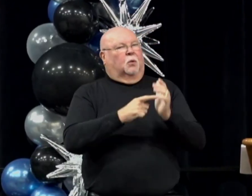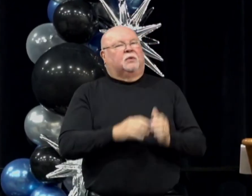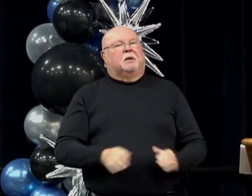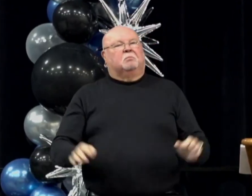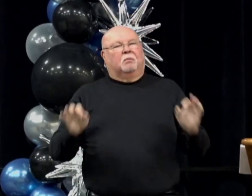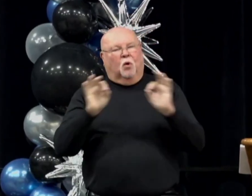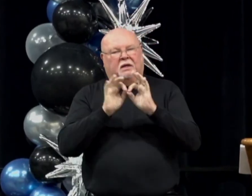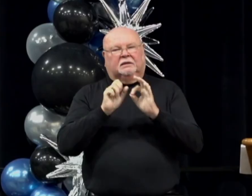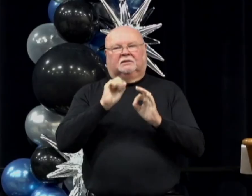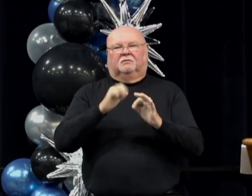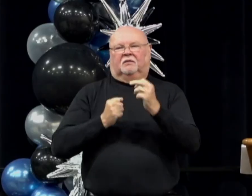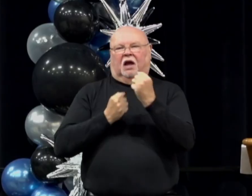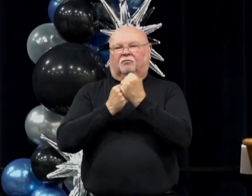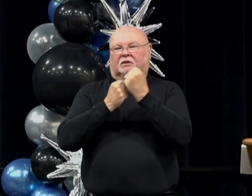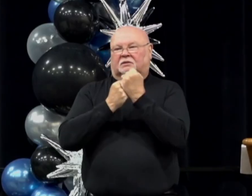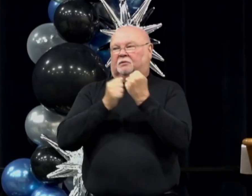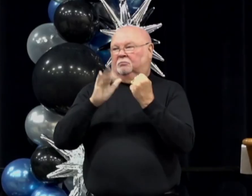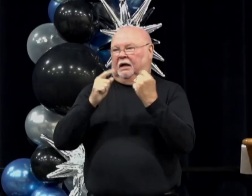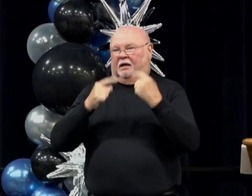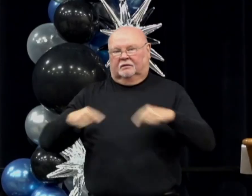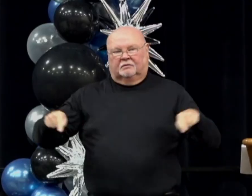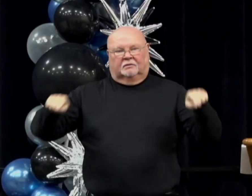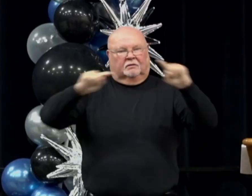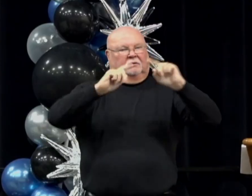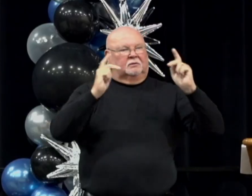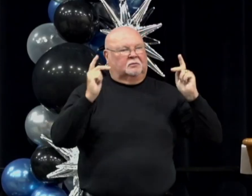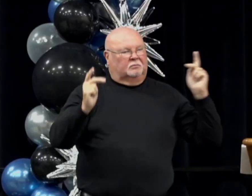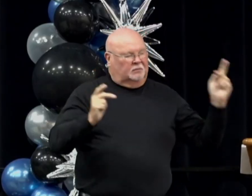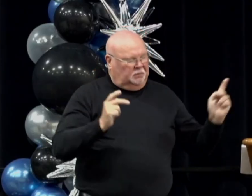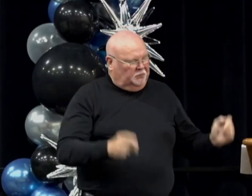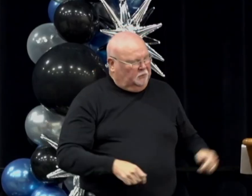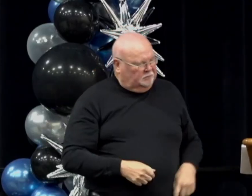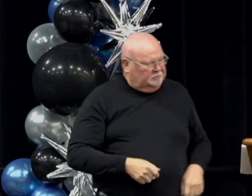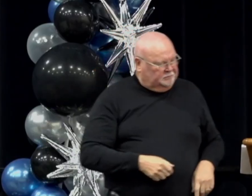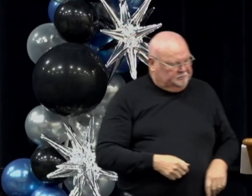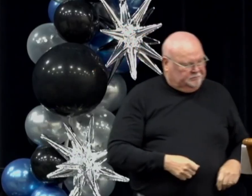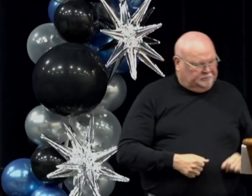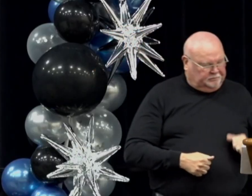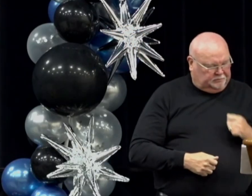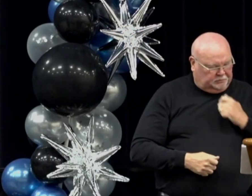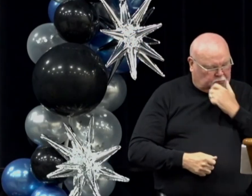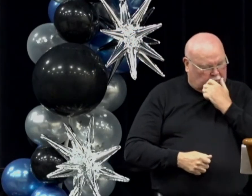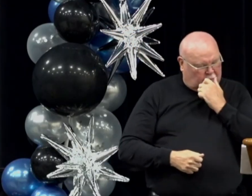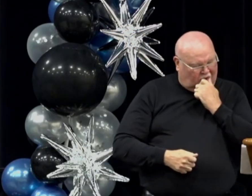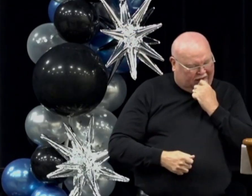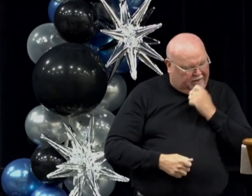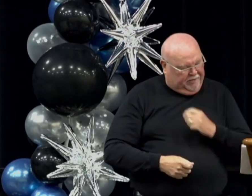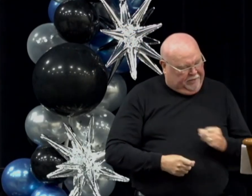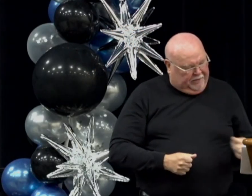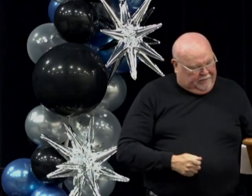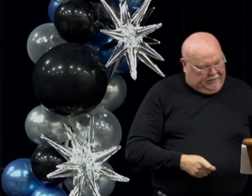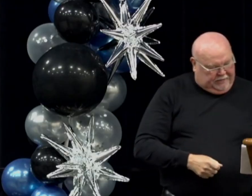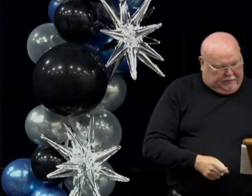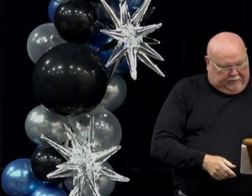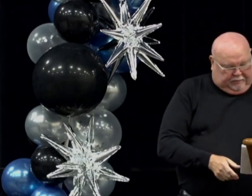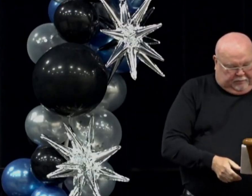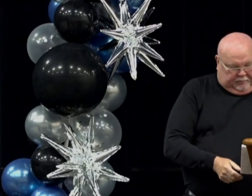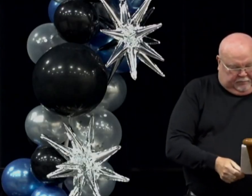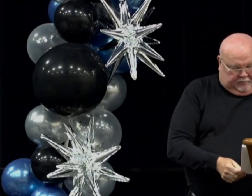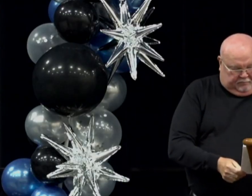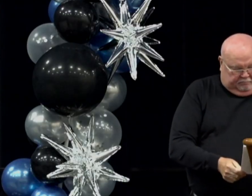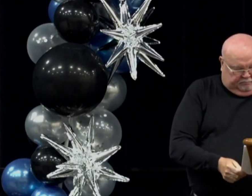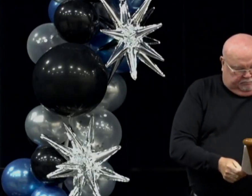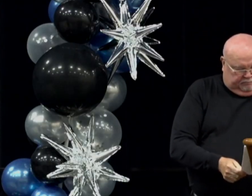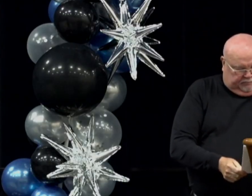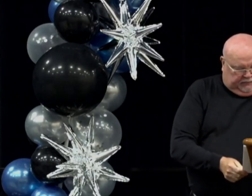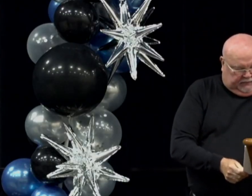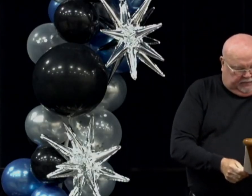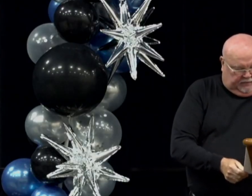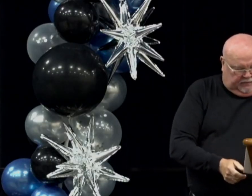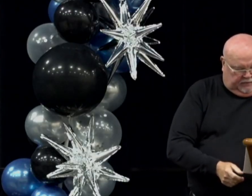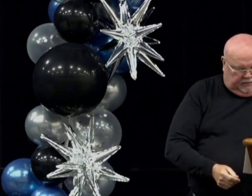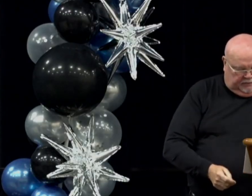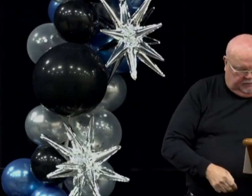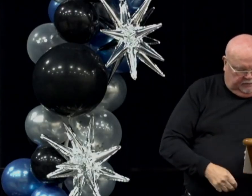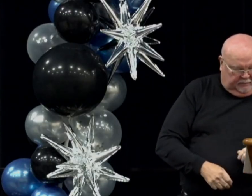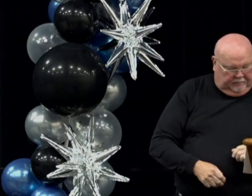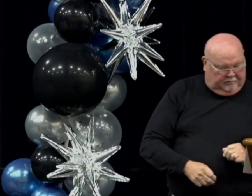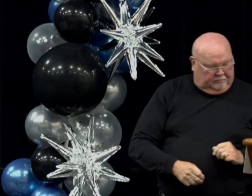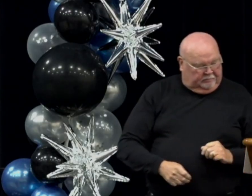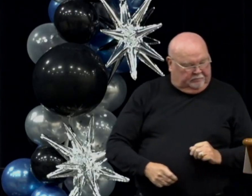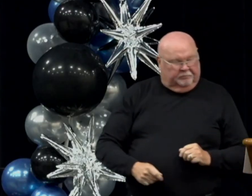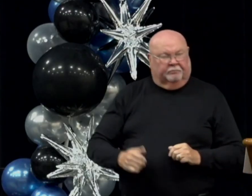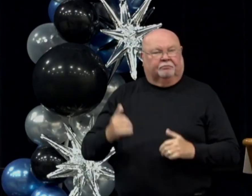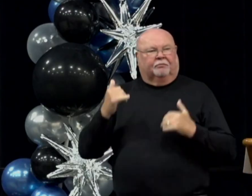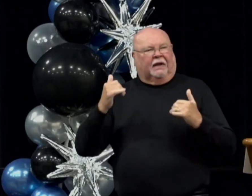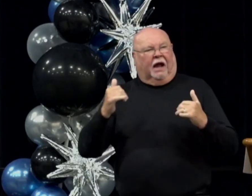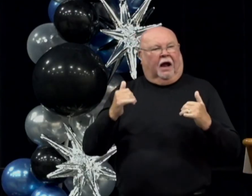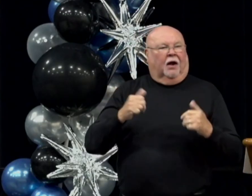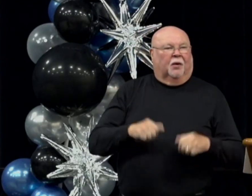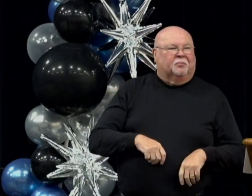was 40 years ago. That just goes to show you the importance of the advocacy you all have done.